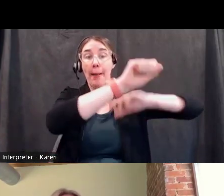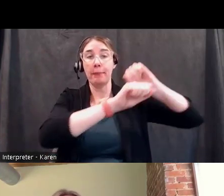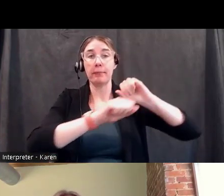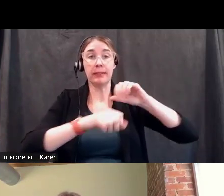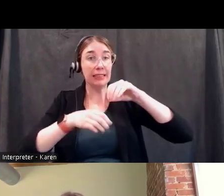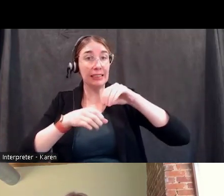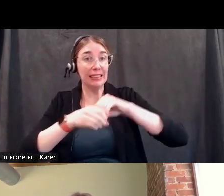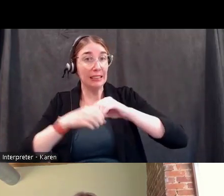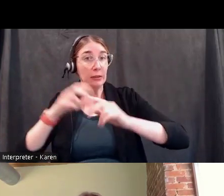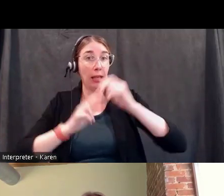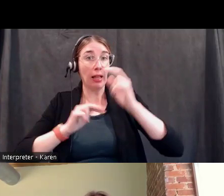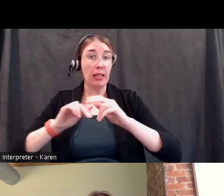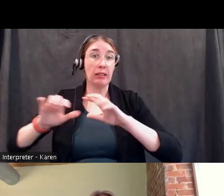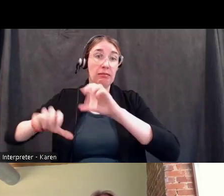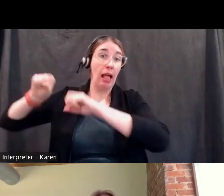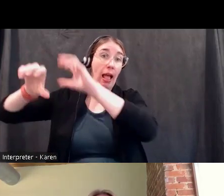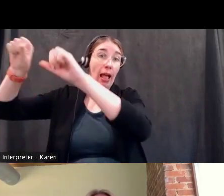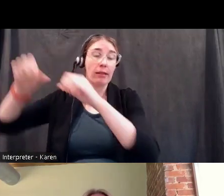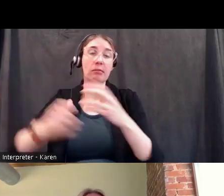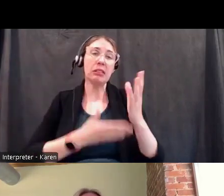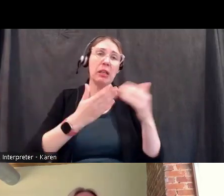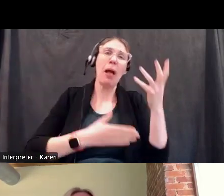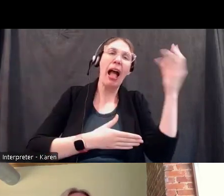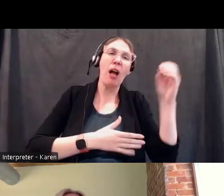They do some outdoor but a lot of it's indoor in the Atlanta area.